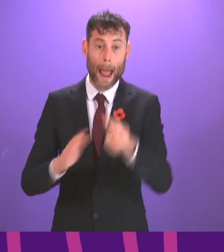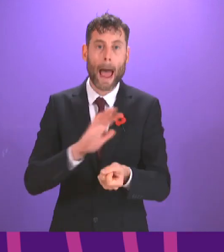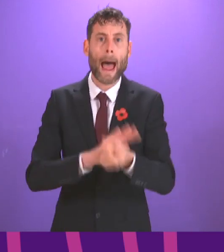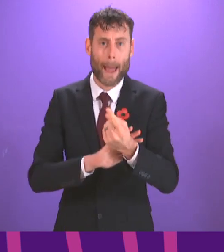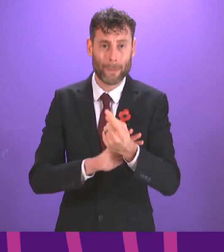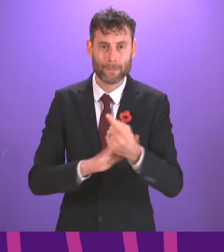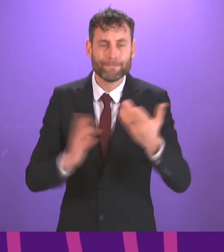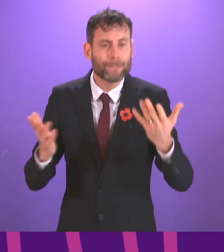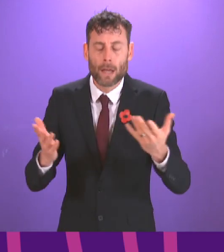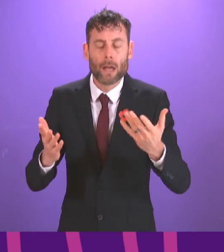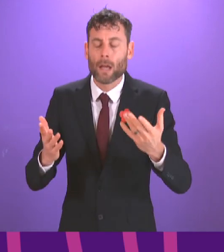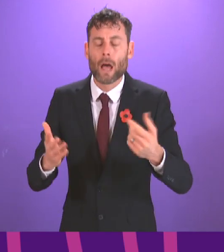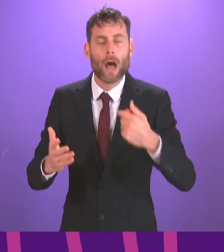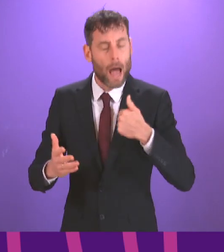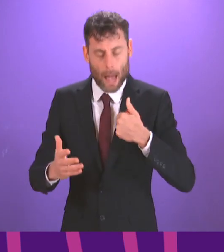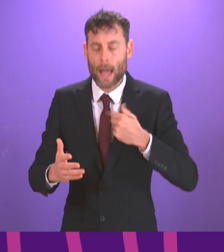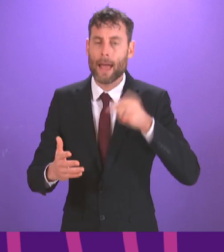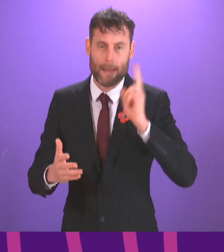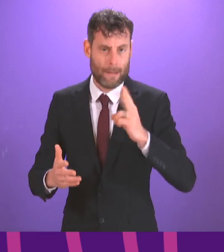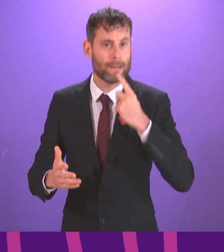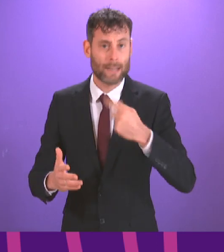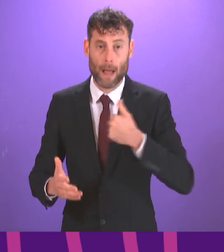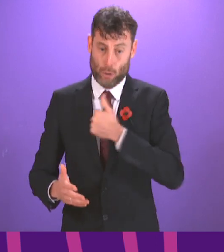again that I am deeply sorry for that.